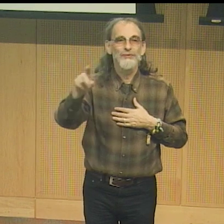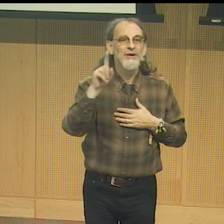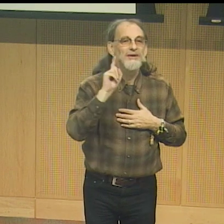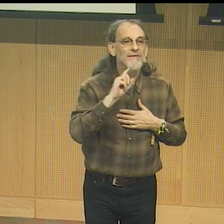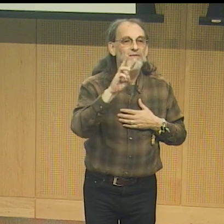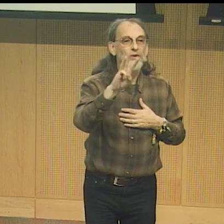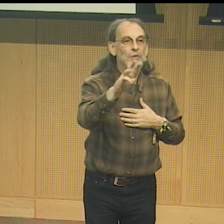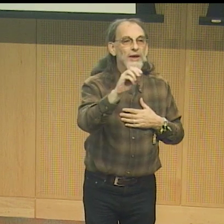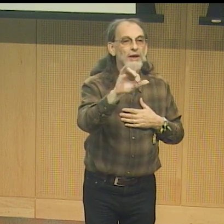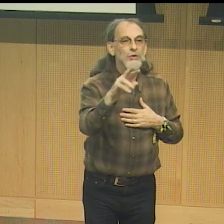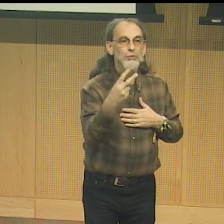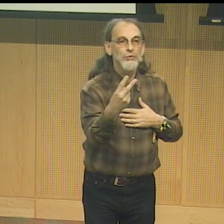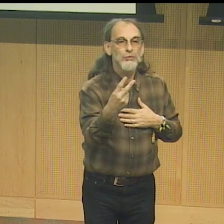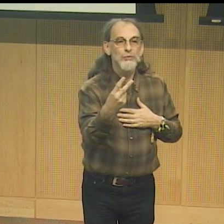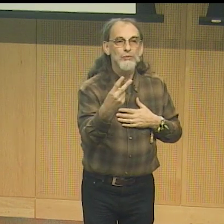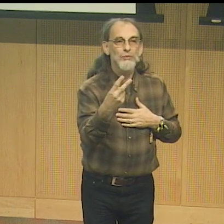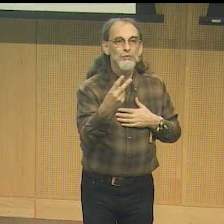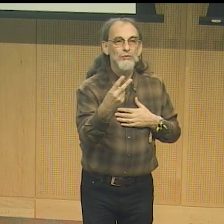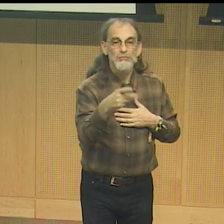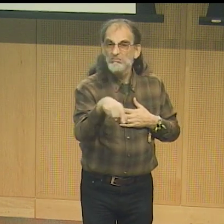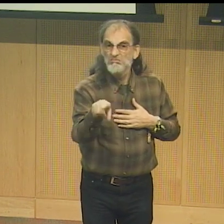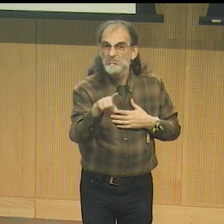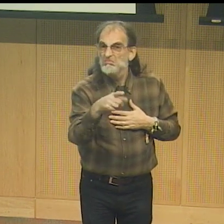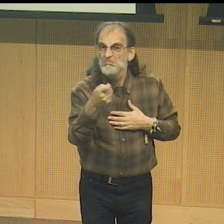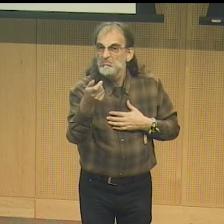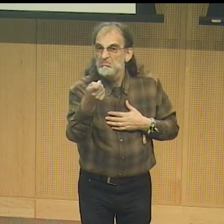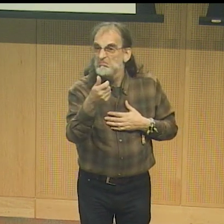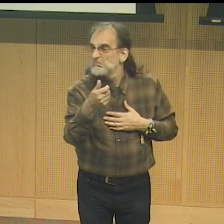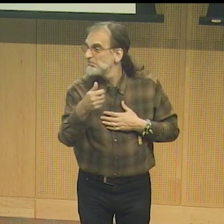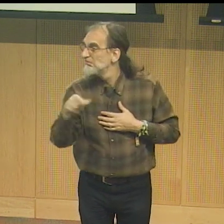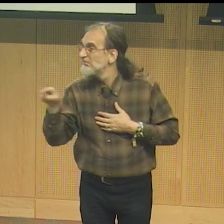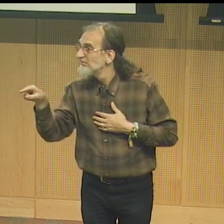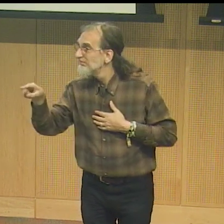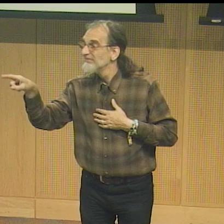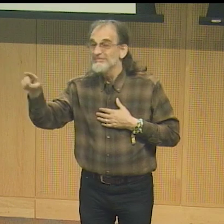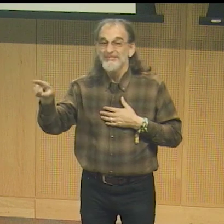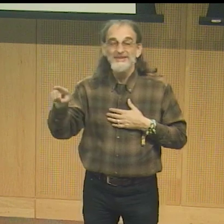who may have gone to Deaf Way II. Anyone in the audience have an opportunity for Deaf Way II?